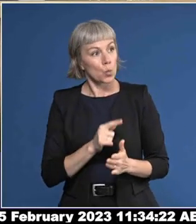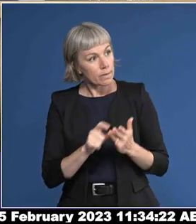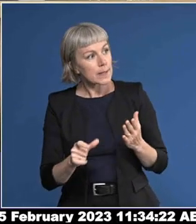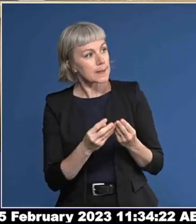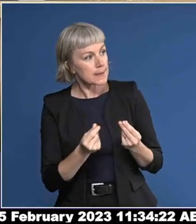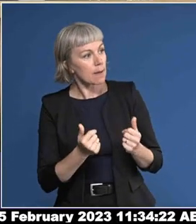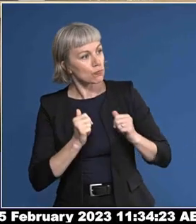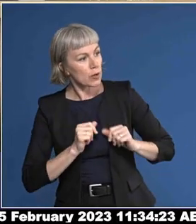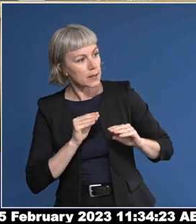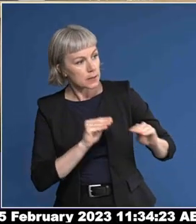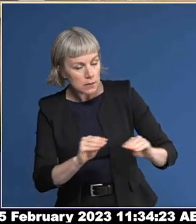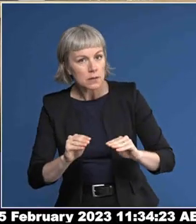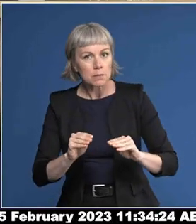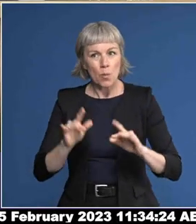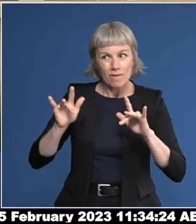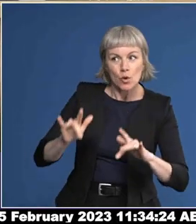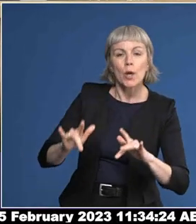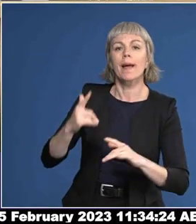But I think that is something absolutely that we can do better at.